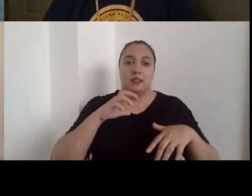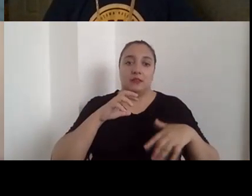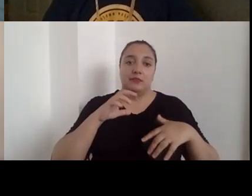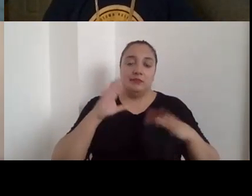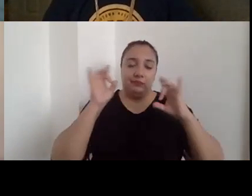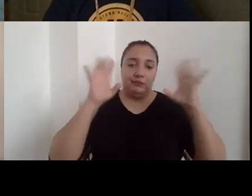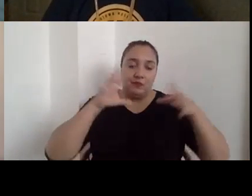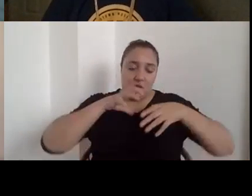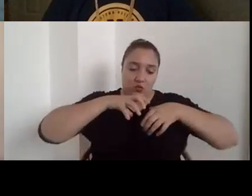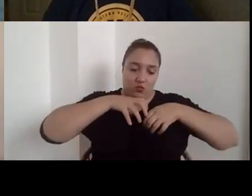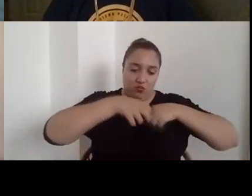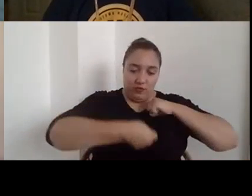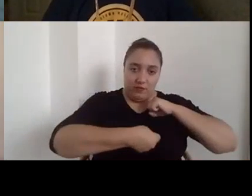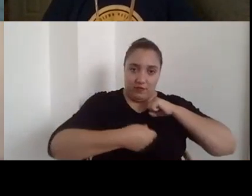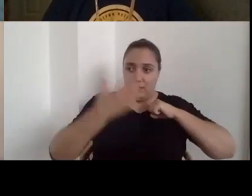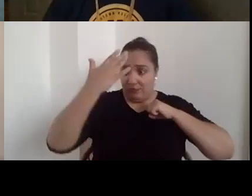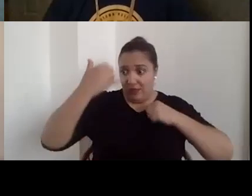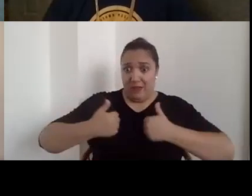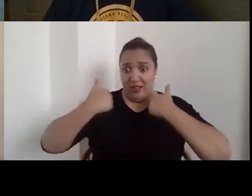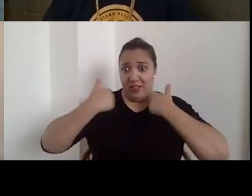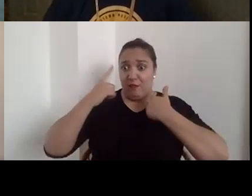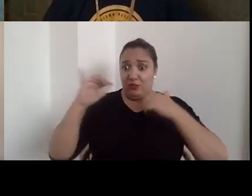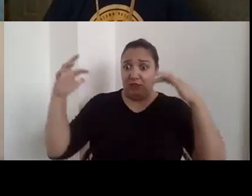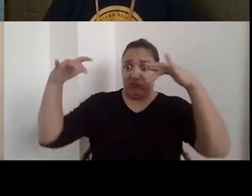whole life it kind of caved it on itself.